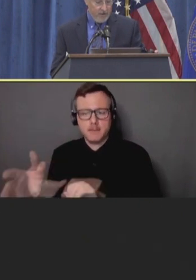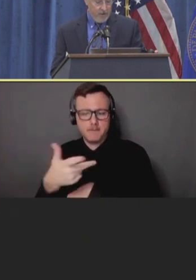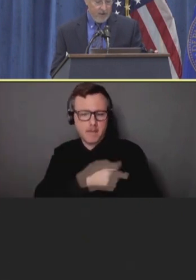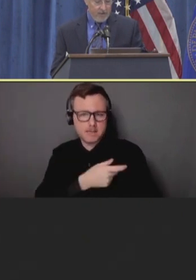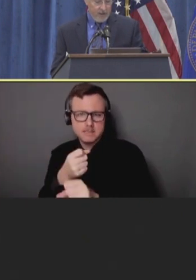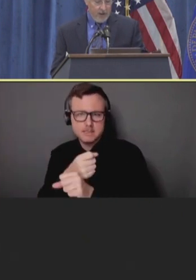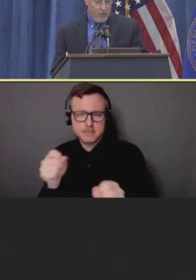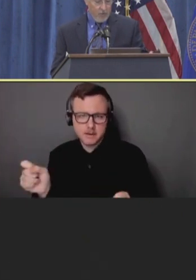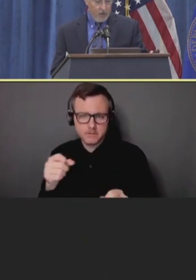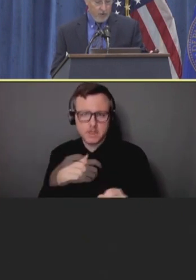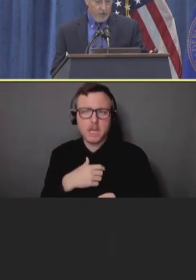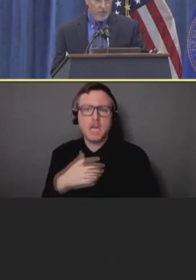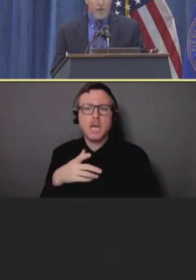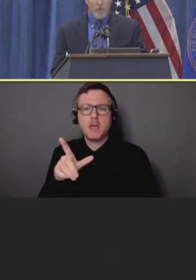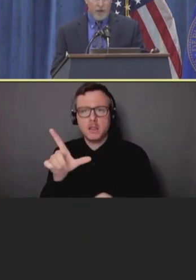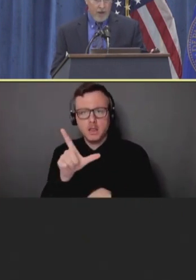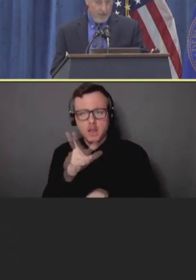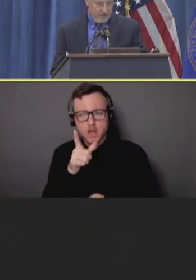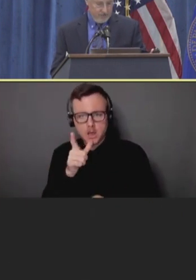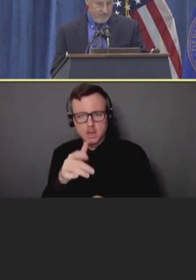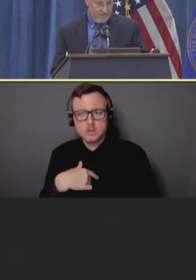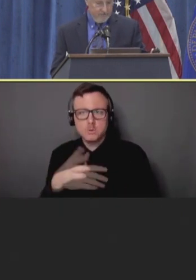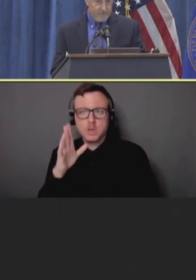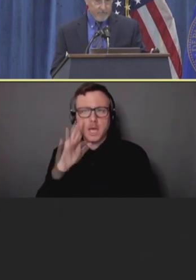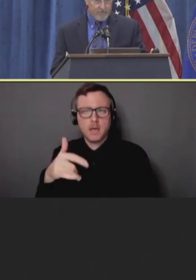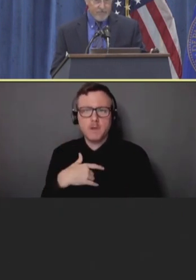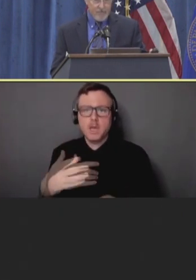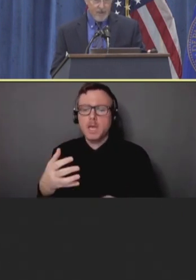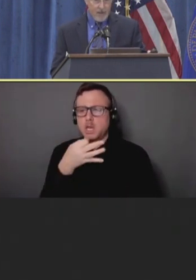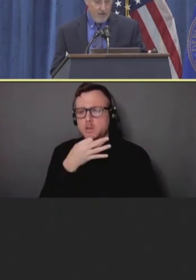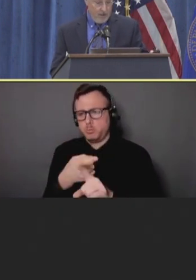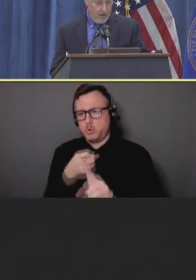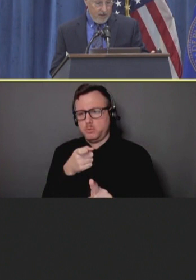And the day will conclude with public comments.